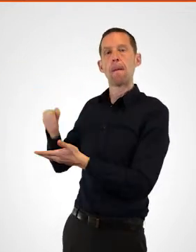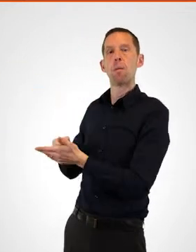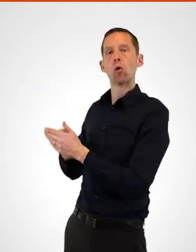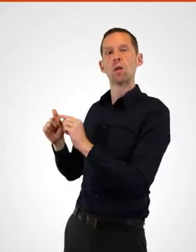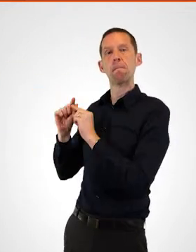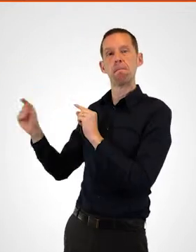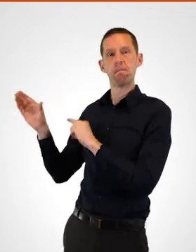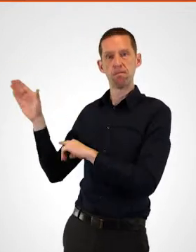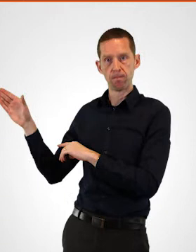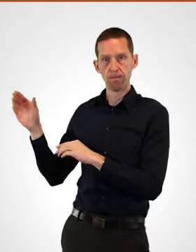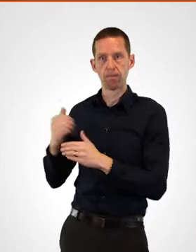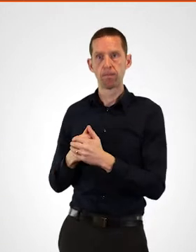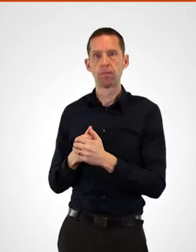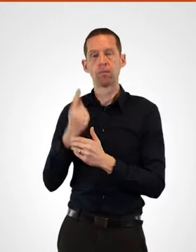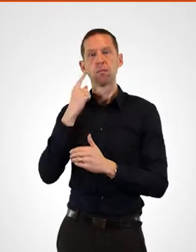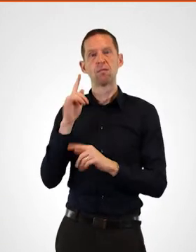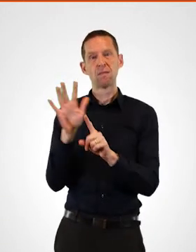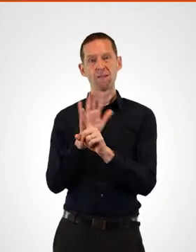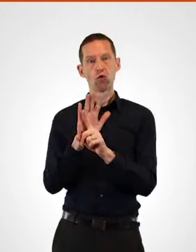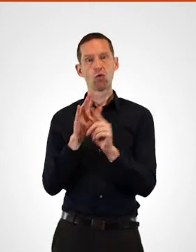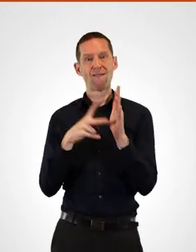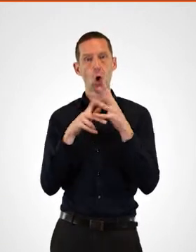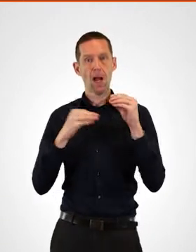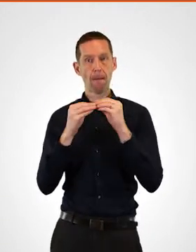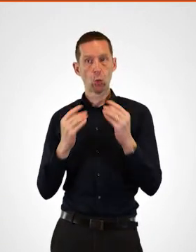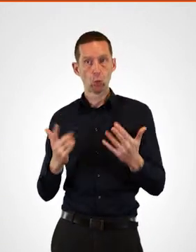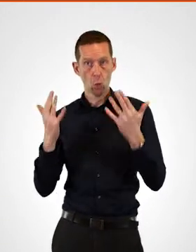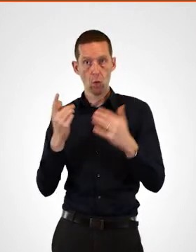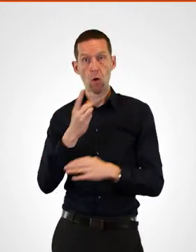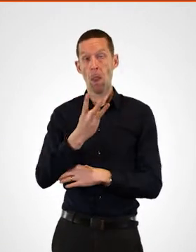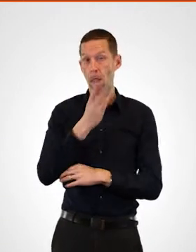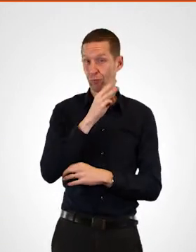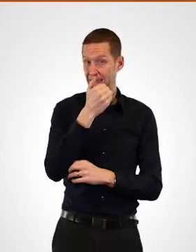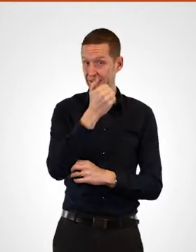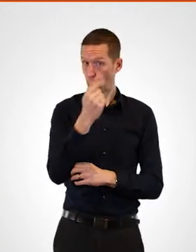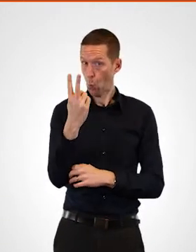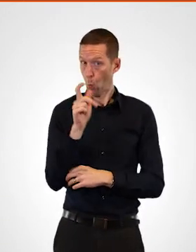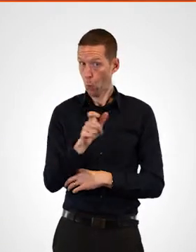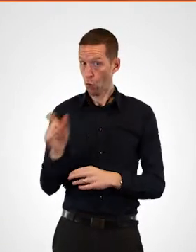At the bottom you can see there that the mean vocabulary score was 362 words,